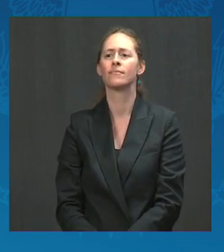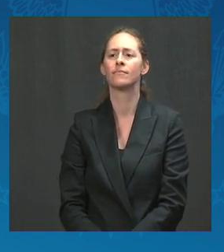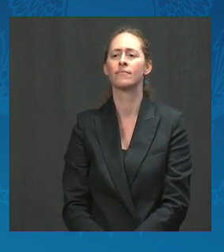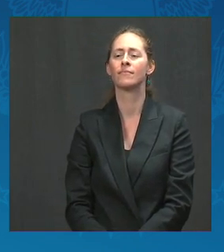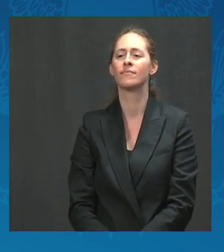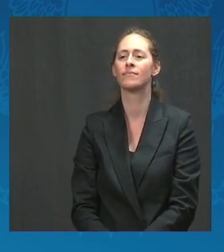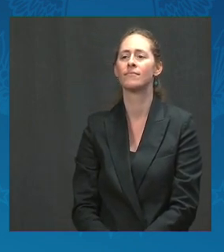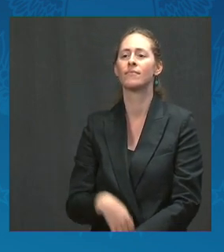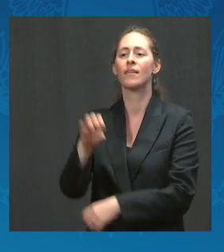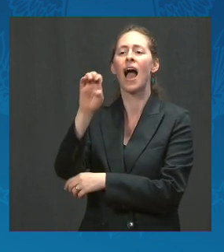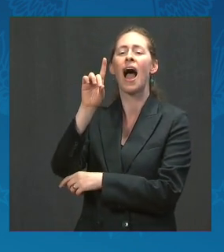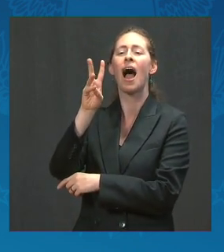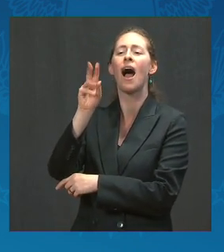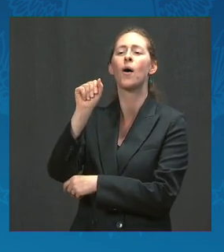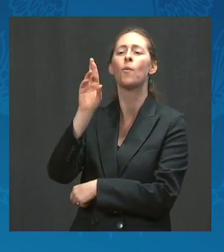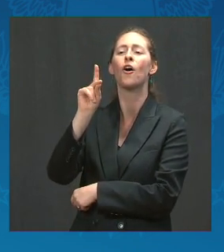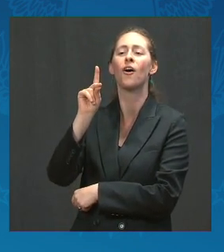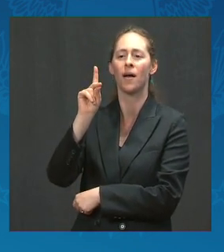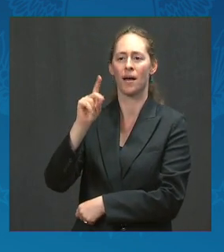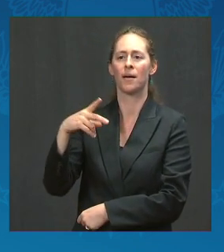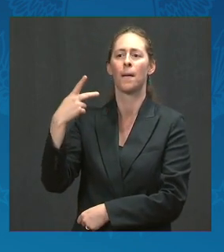was passed, black lawyers were there.